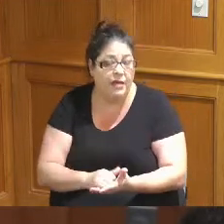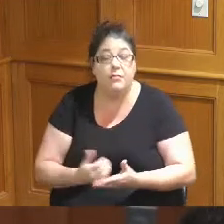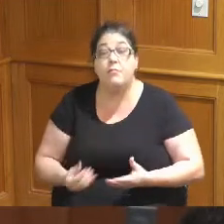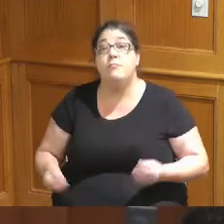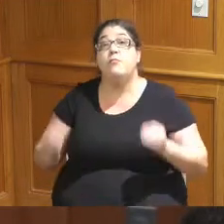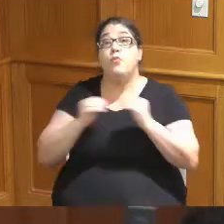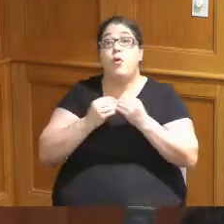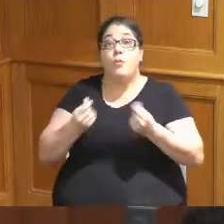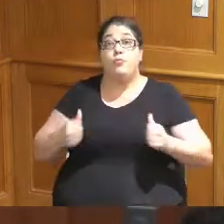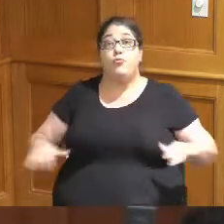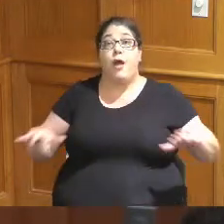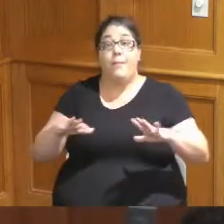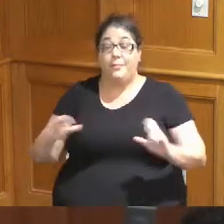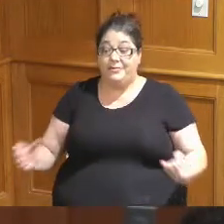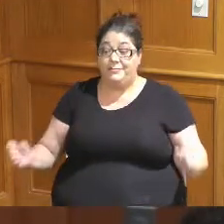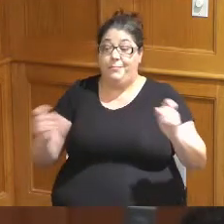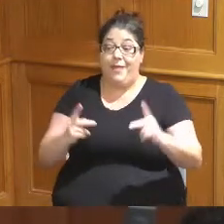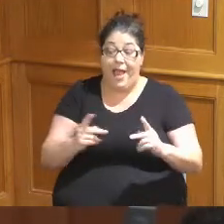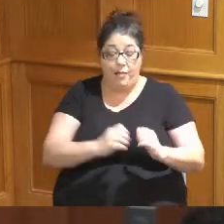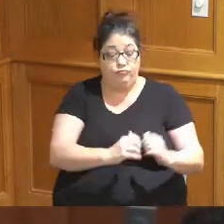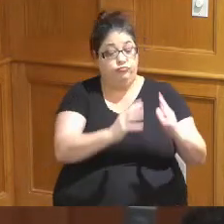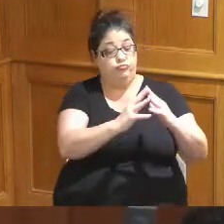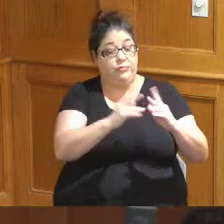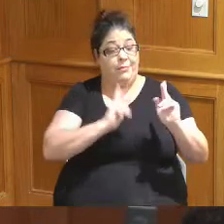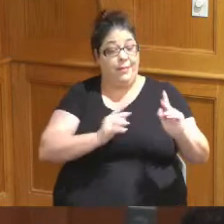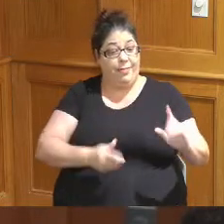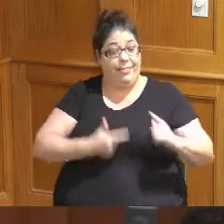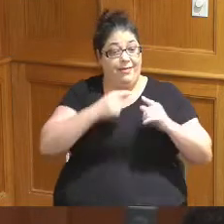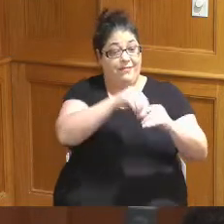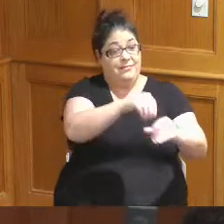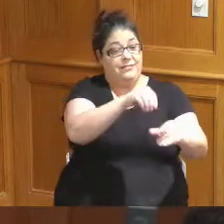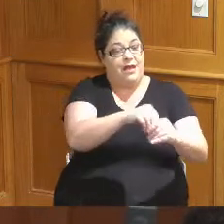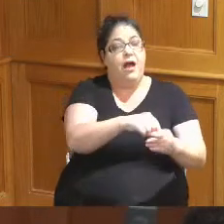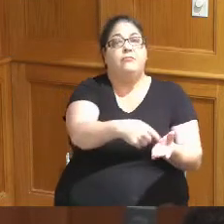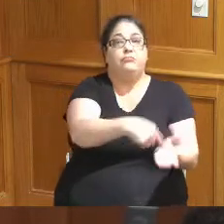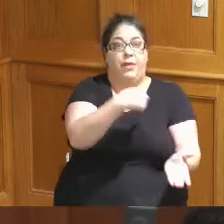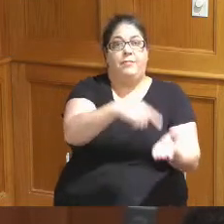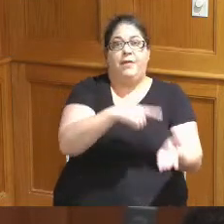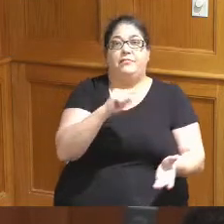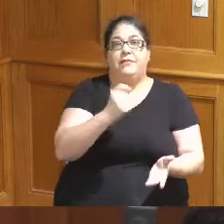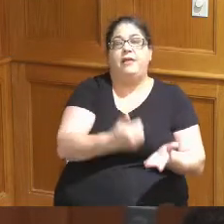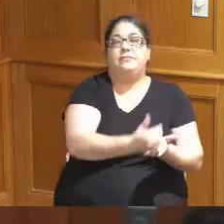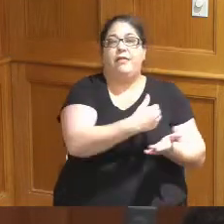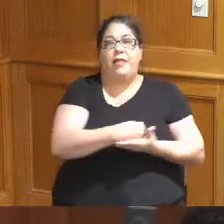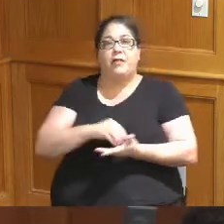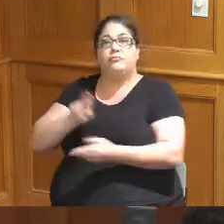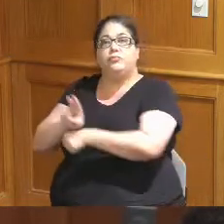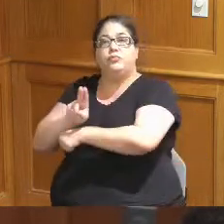you can get back online the more taxes that you can collect from those properties so that's about